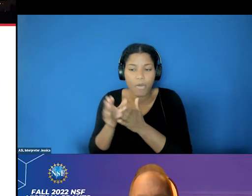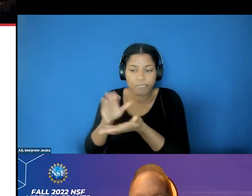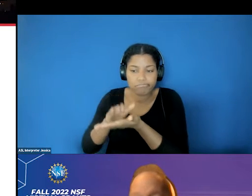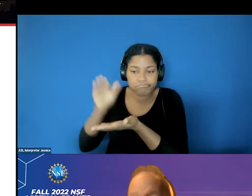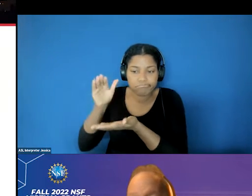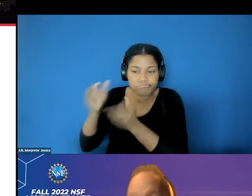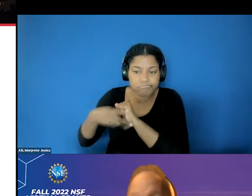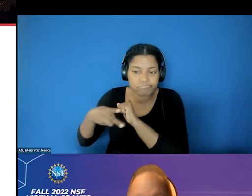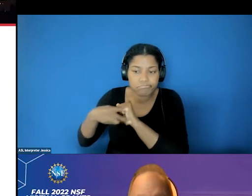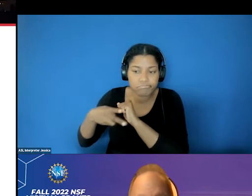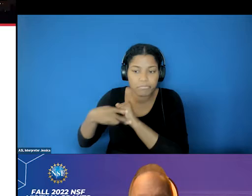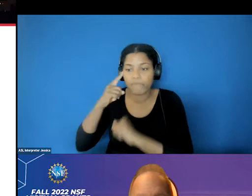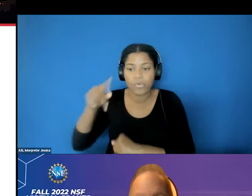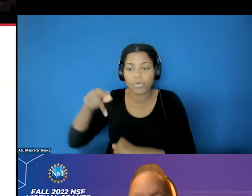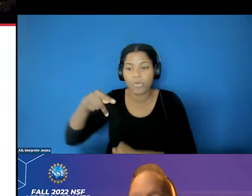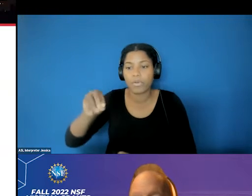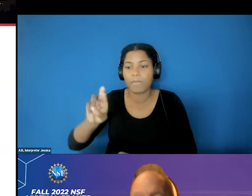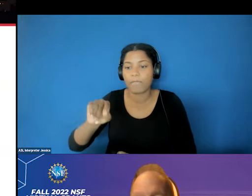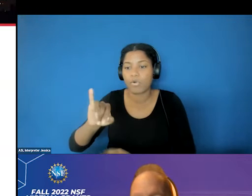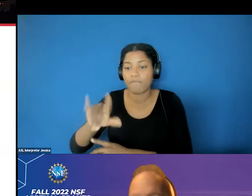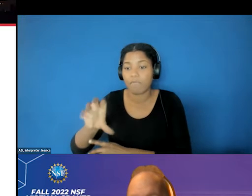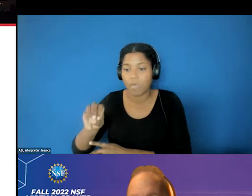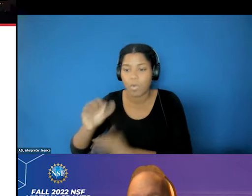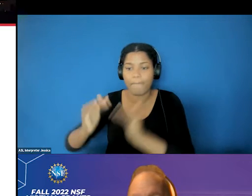for portfolio balance, in case some proposals that are,